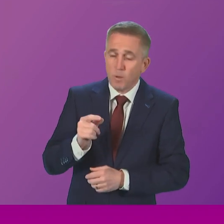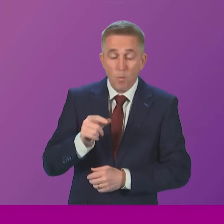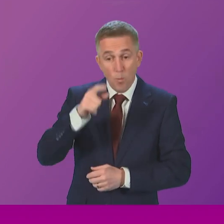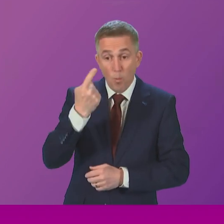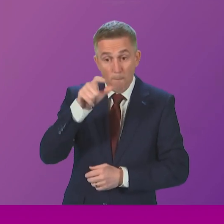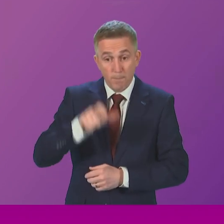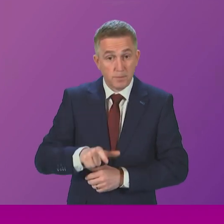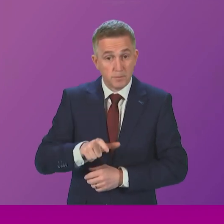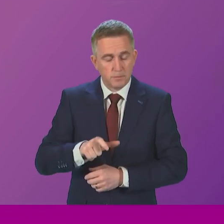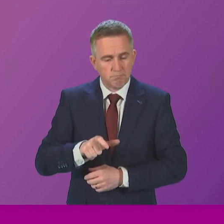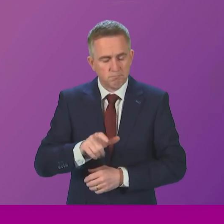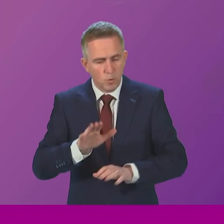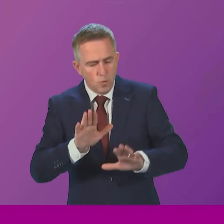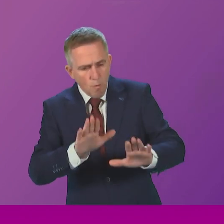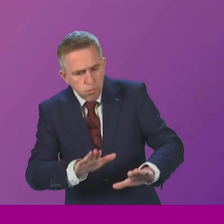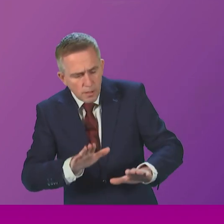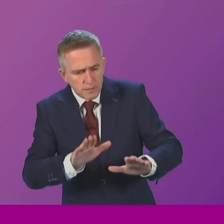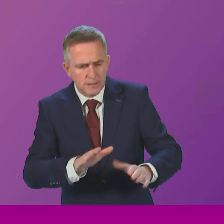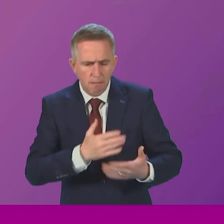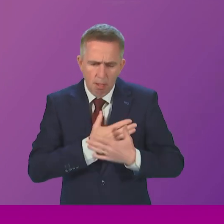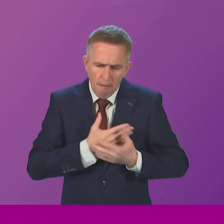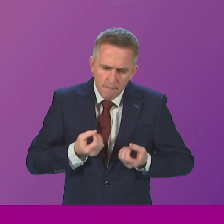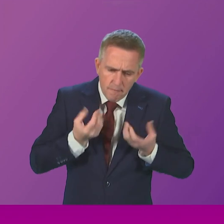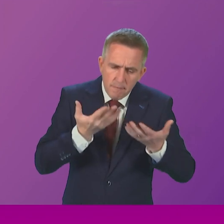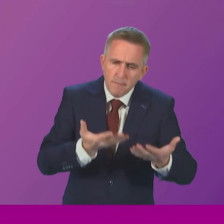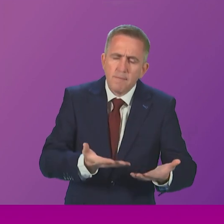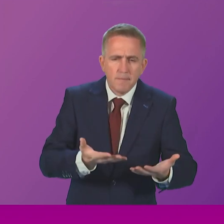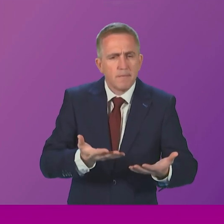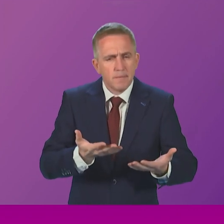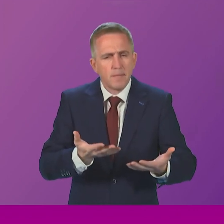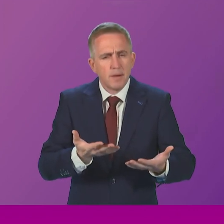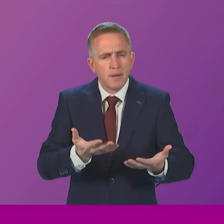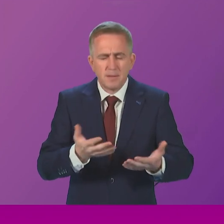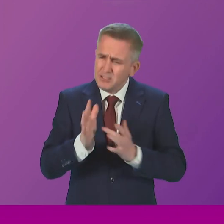reflected the quality of love that is expected by Jesus.